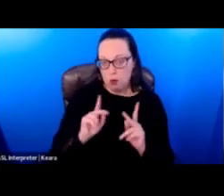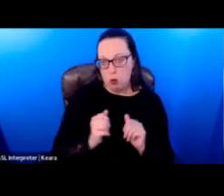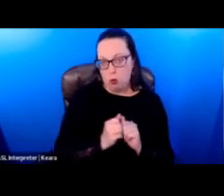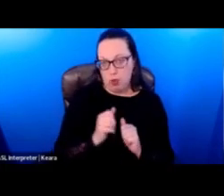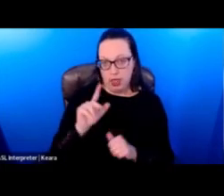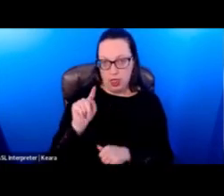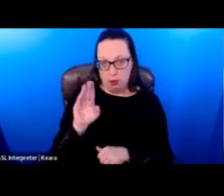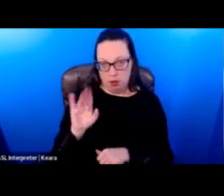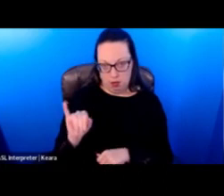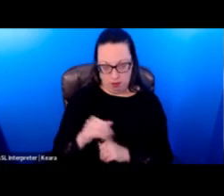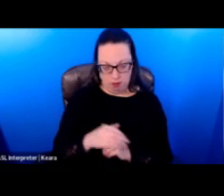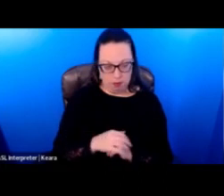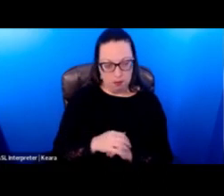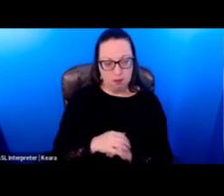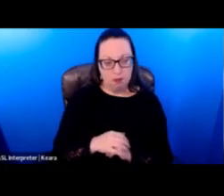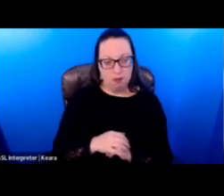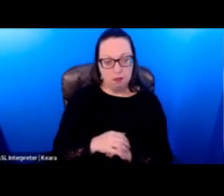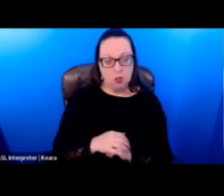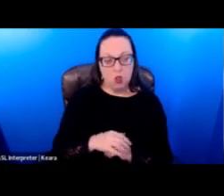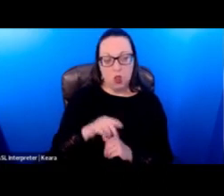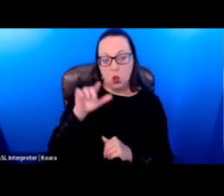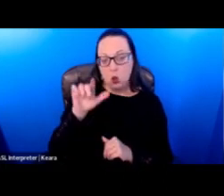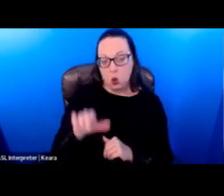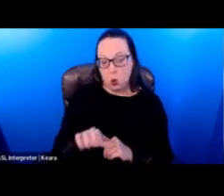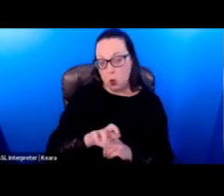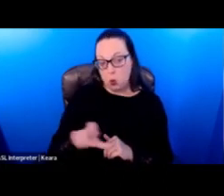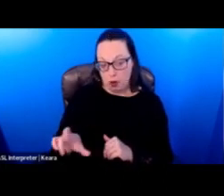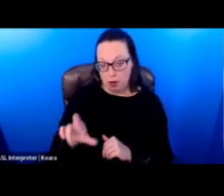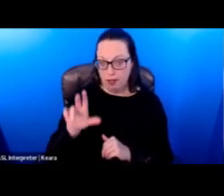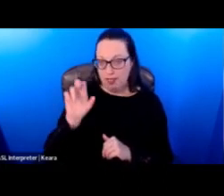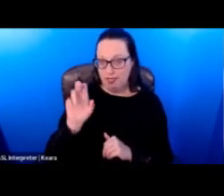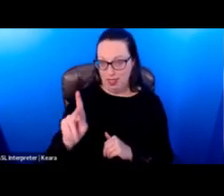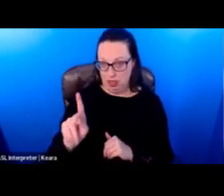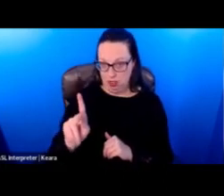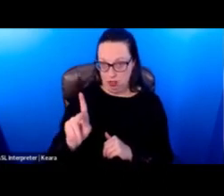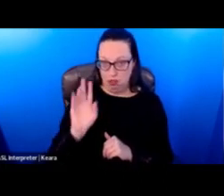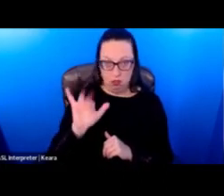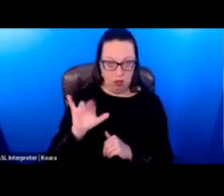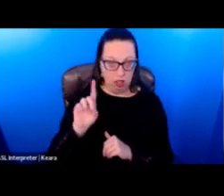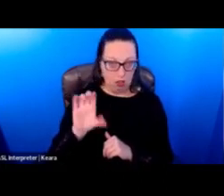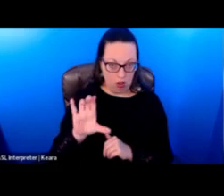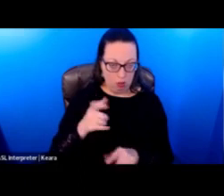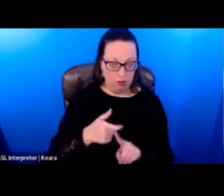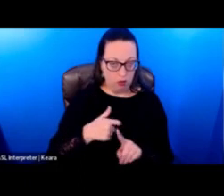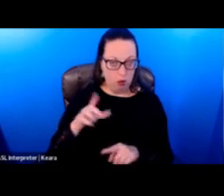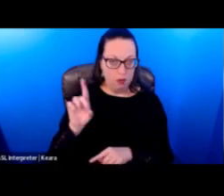lower right side is a link to this document that is on the DETAC website. And there's also